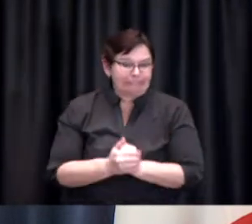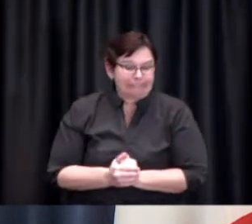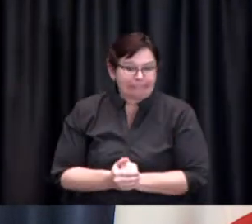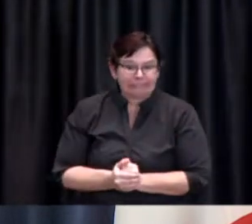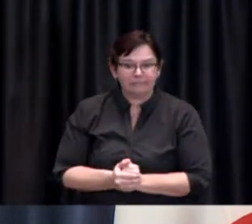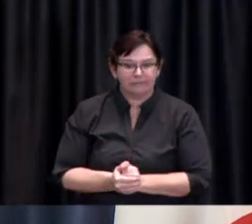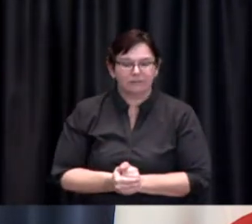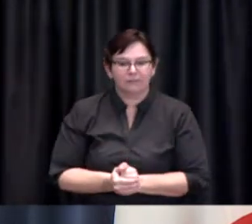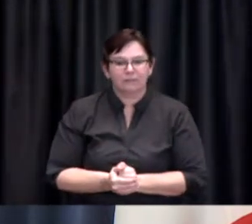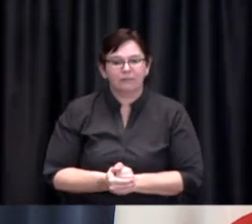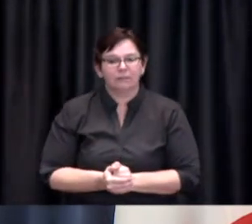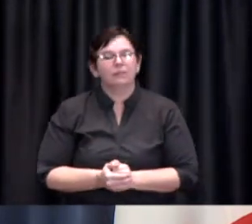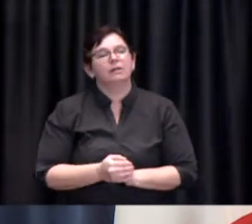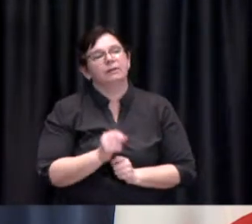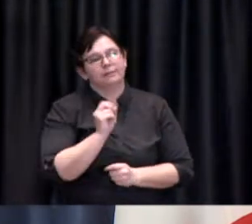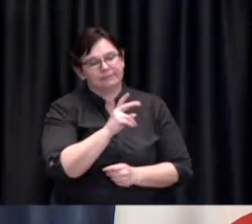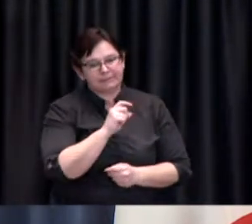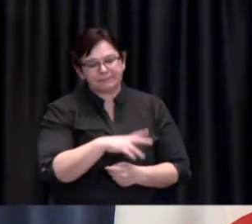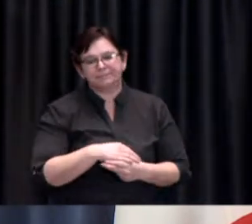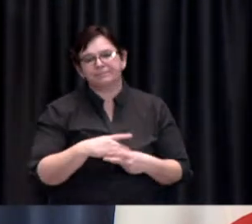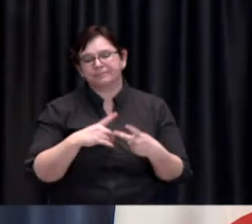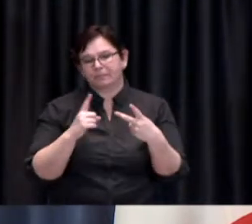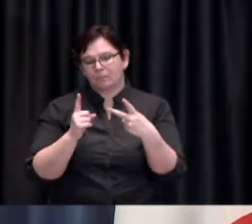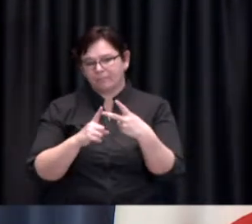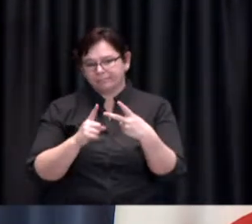Dave: Okay thank you my follow-up Dr. de Villa